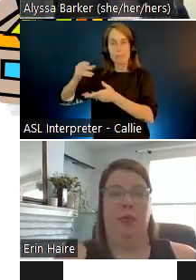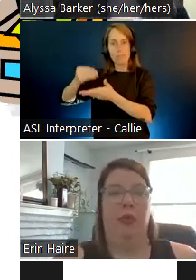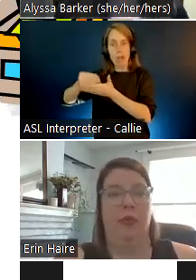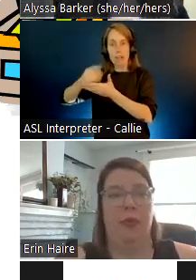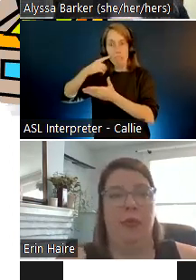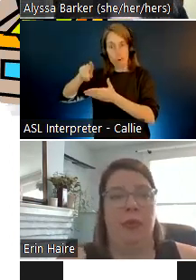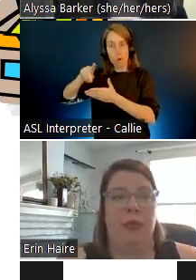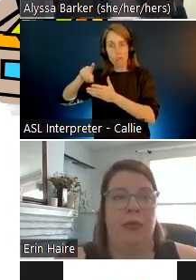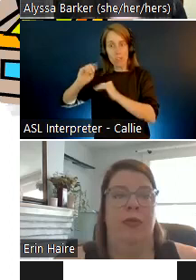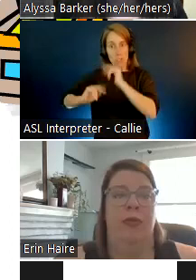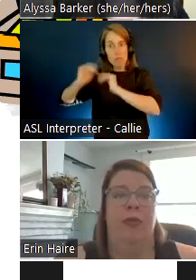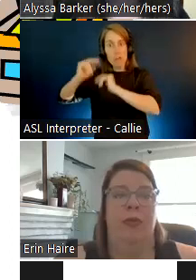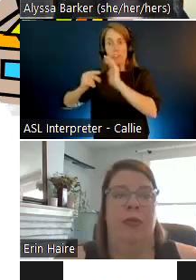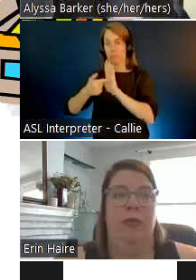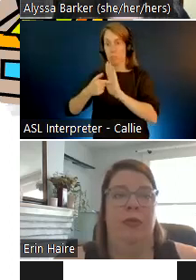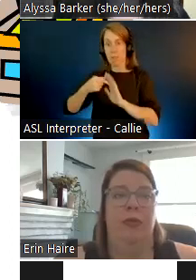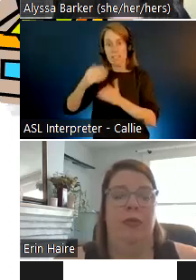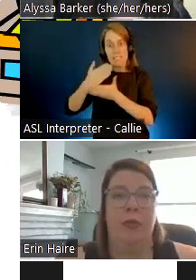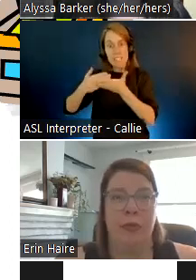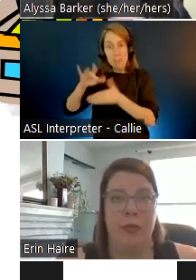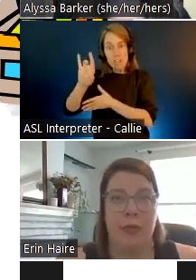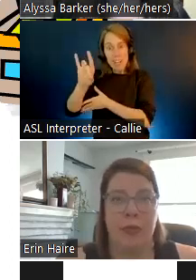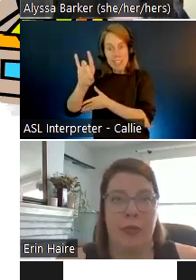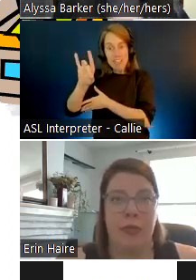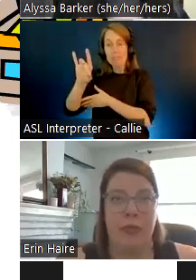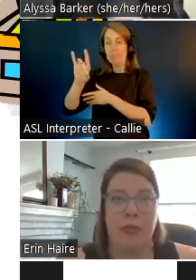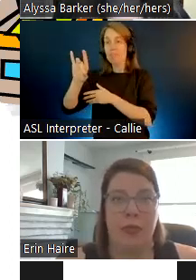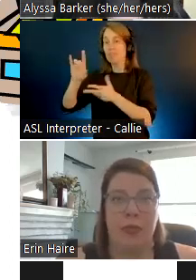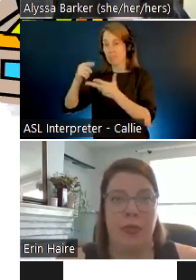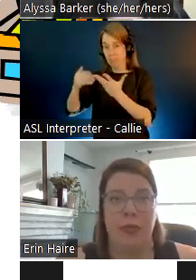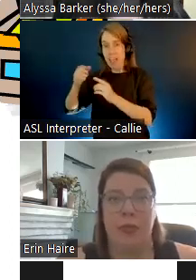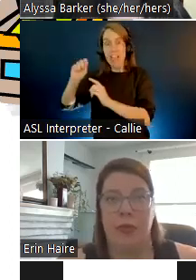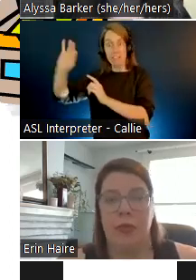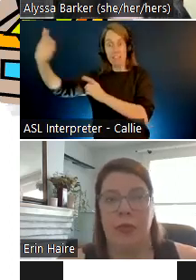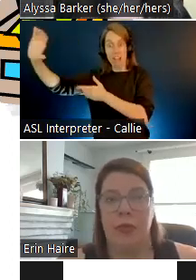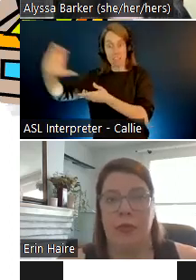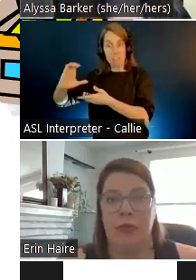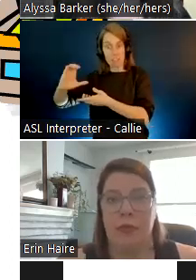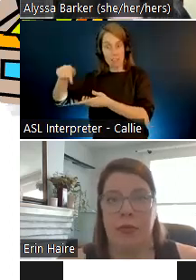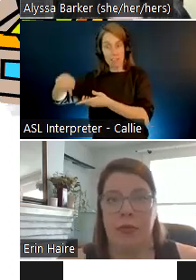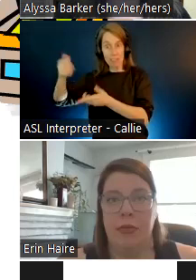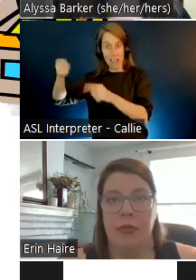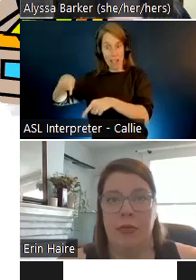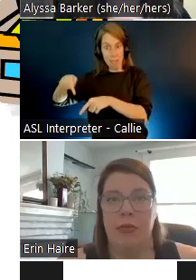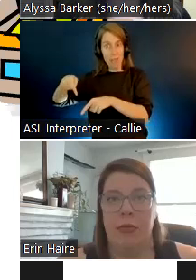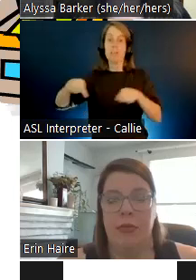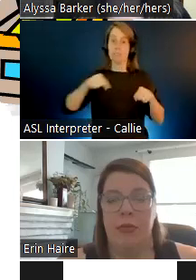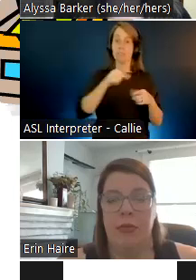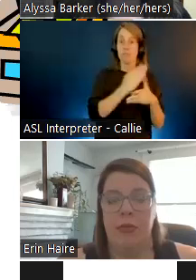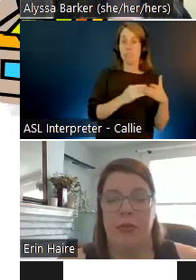um that kind of support then section 504 applies and um can be an important tool